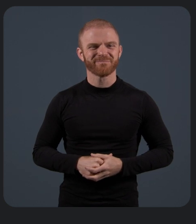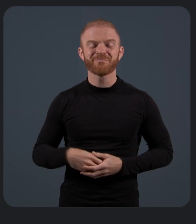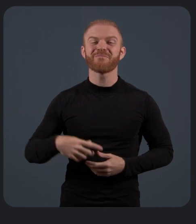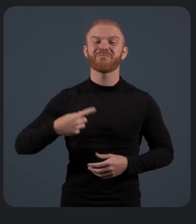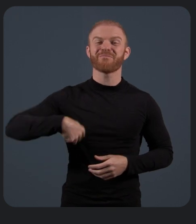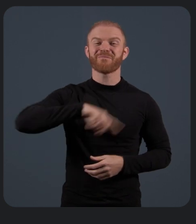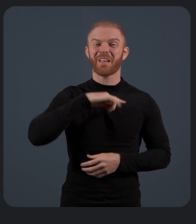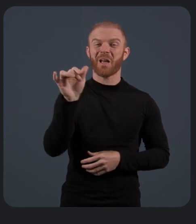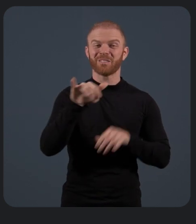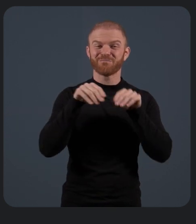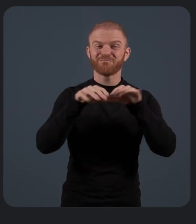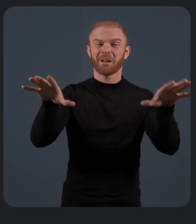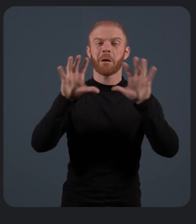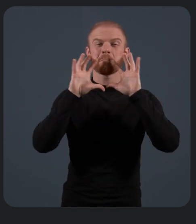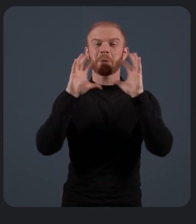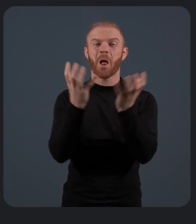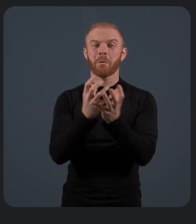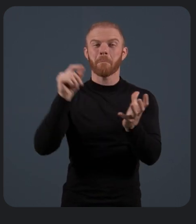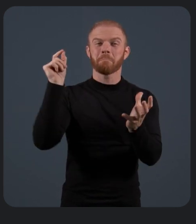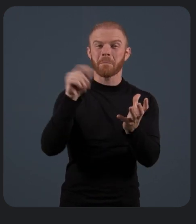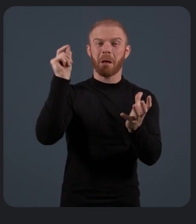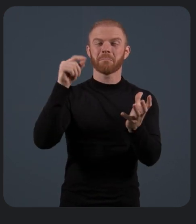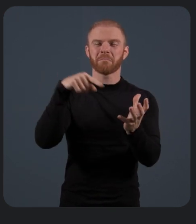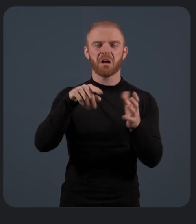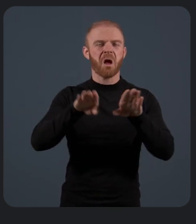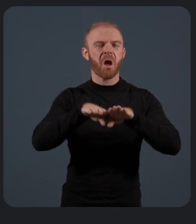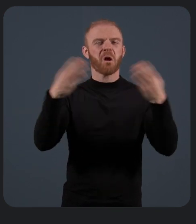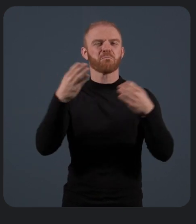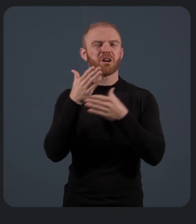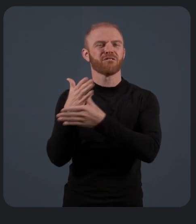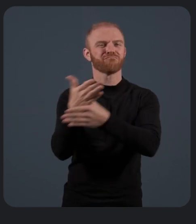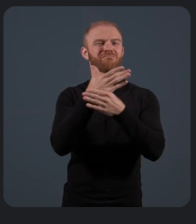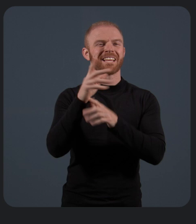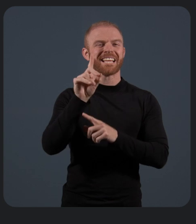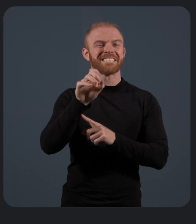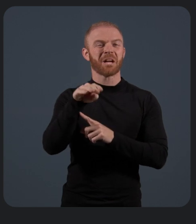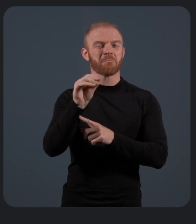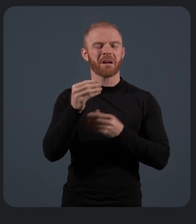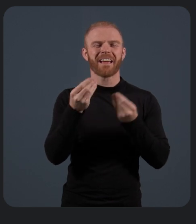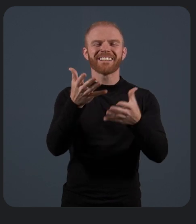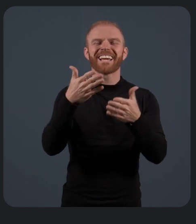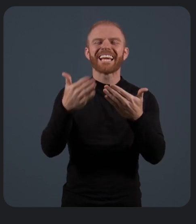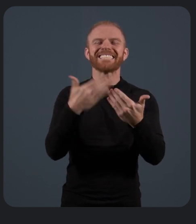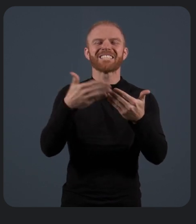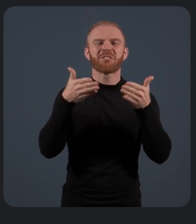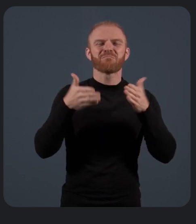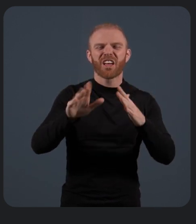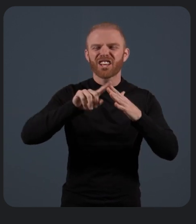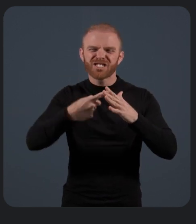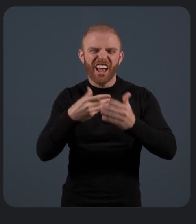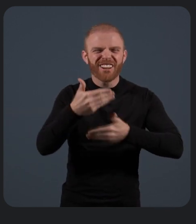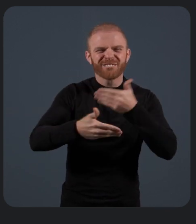We're also releasing Balloon Pop. We wanted to give you an open-source demo to give you an easy way to get started.